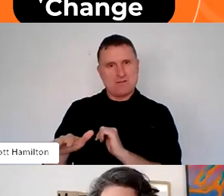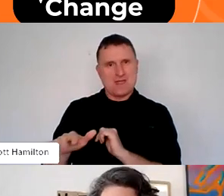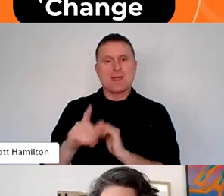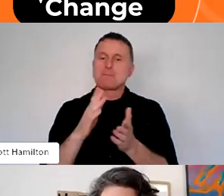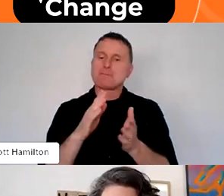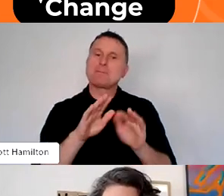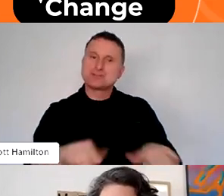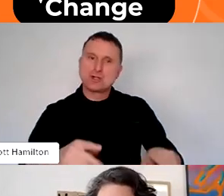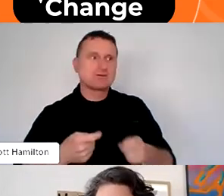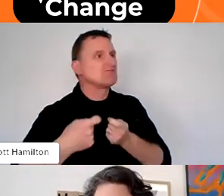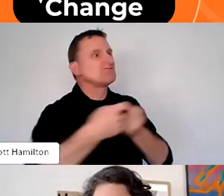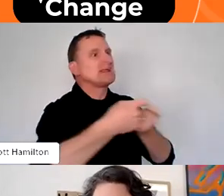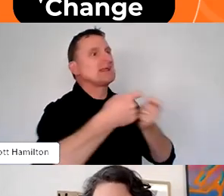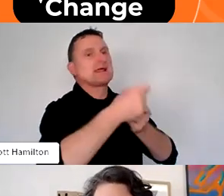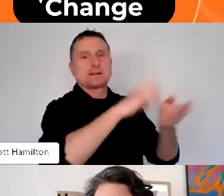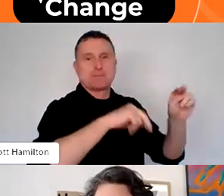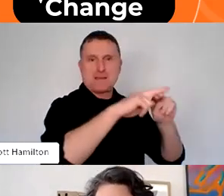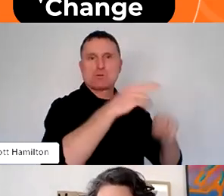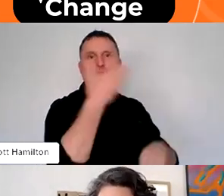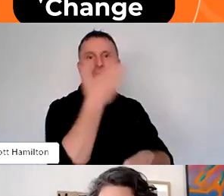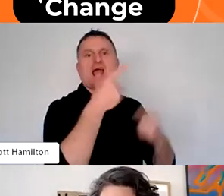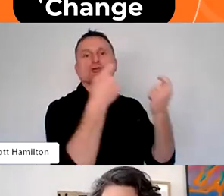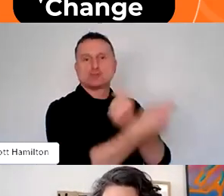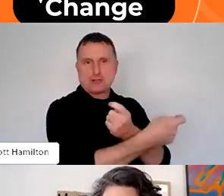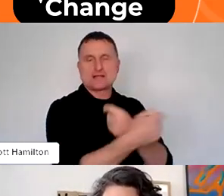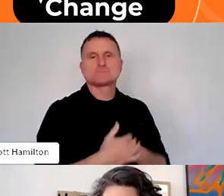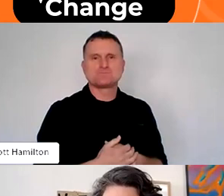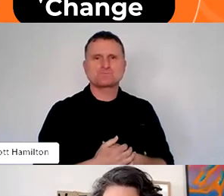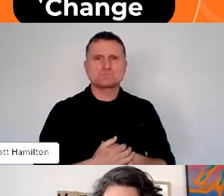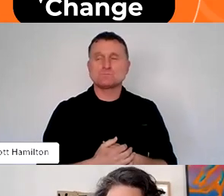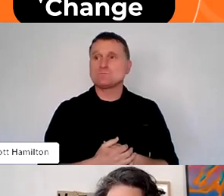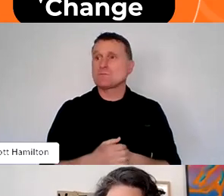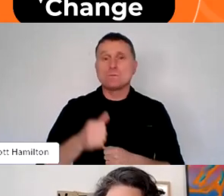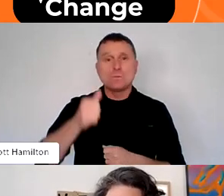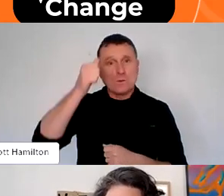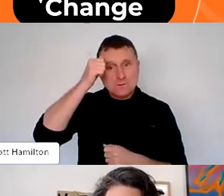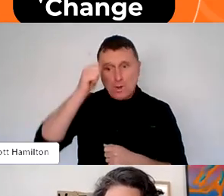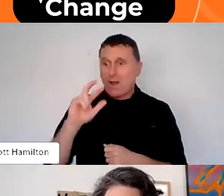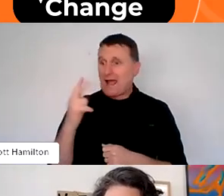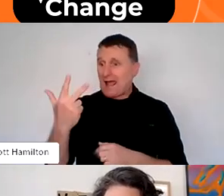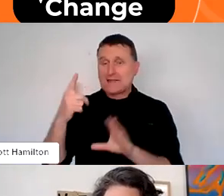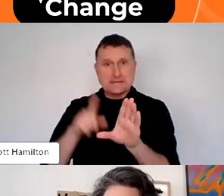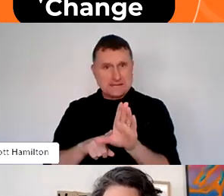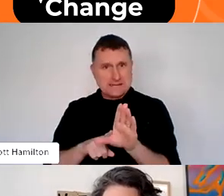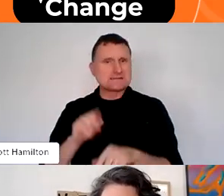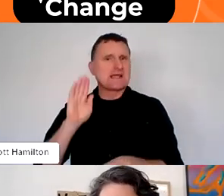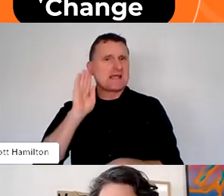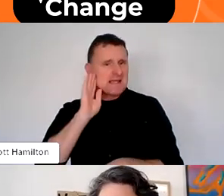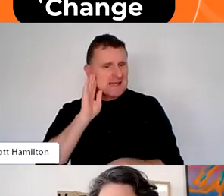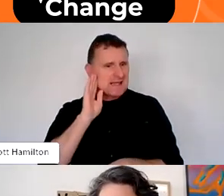and, you know, our children here fully inclusive through eight years of education, go to secondary school and they're put in a unit. What's